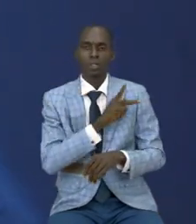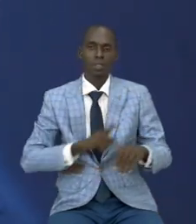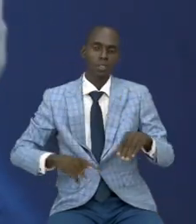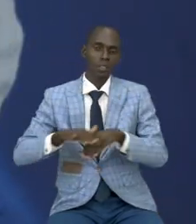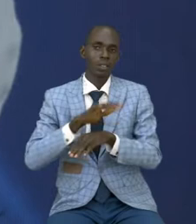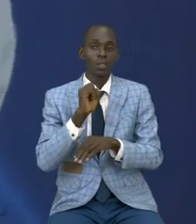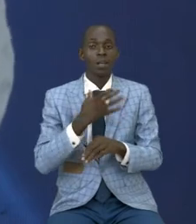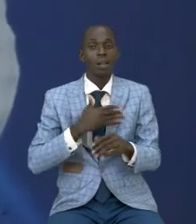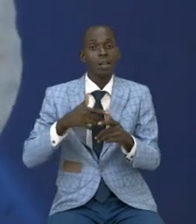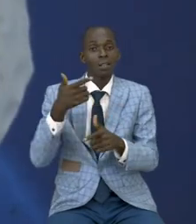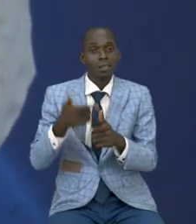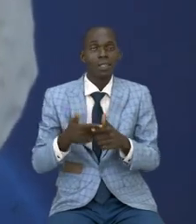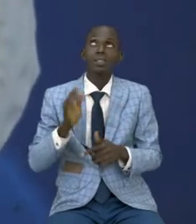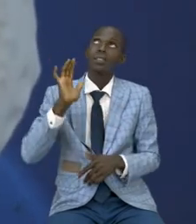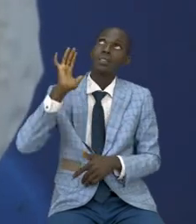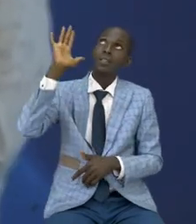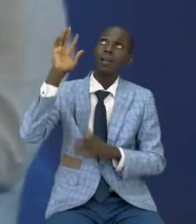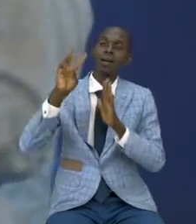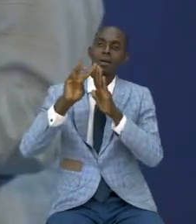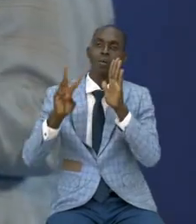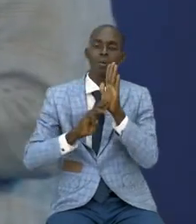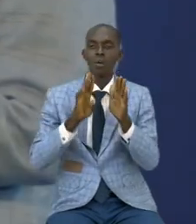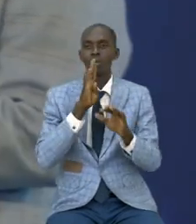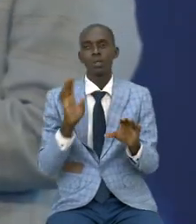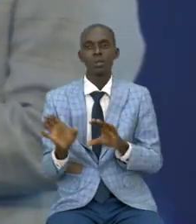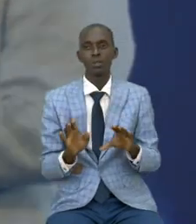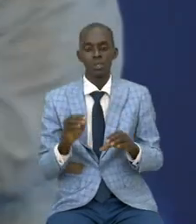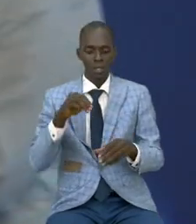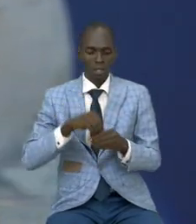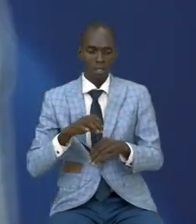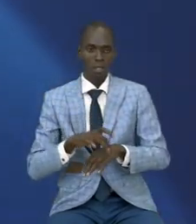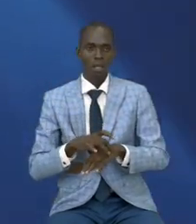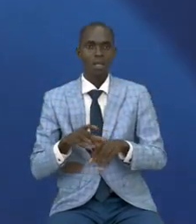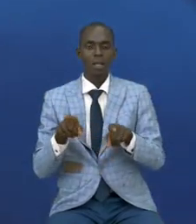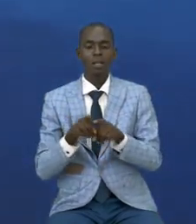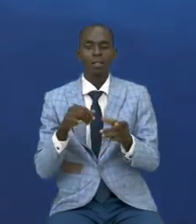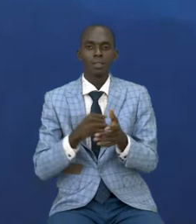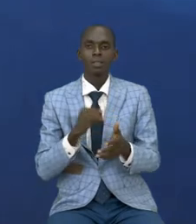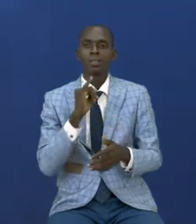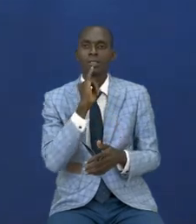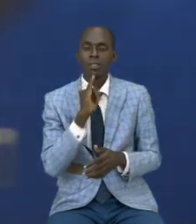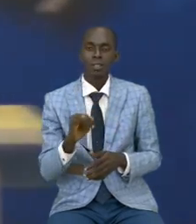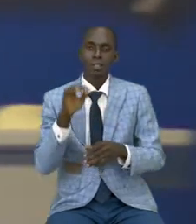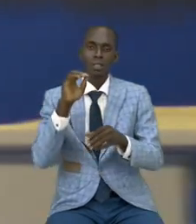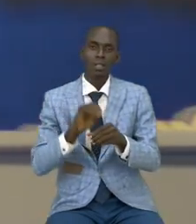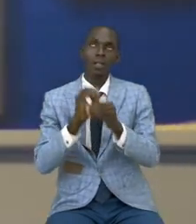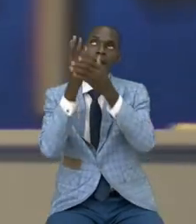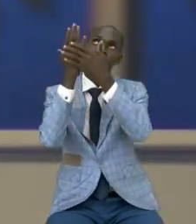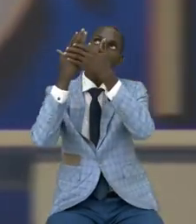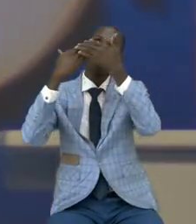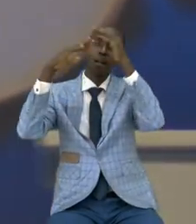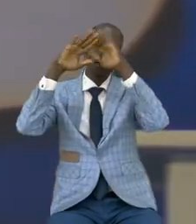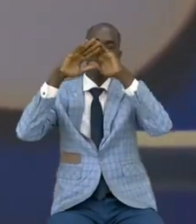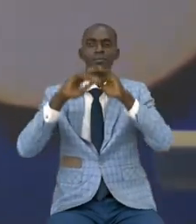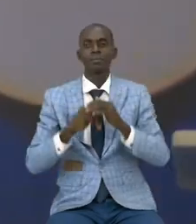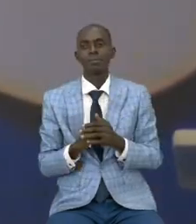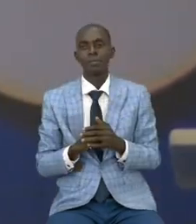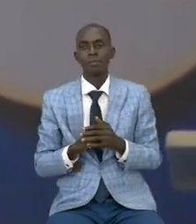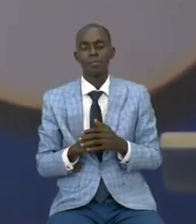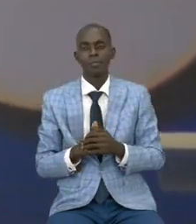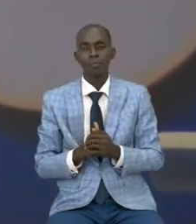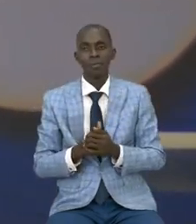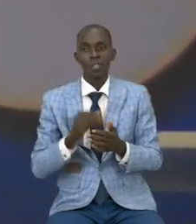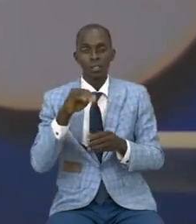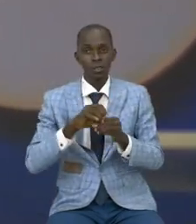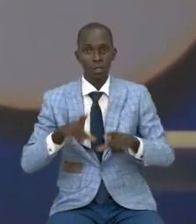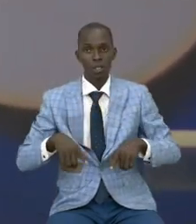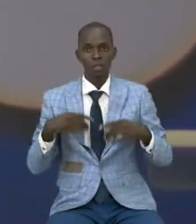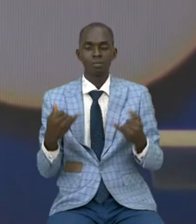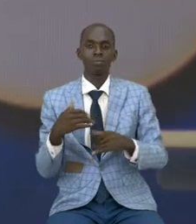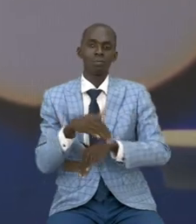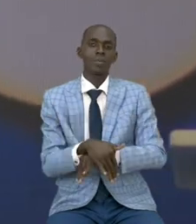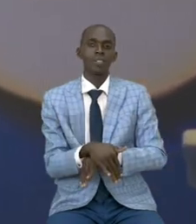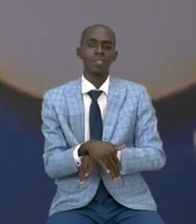they will be done in earth as it is in heaven in your life the will of god